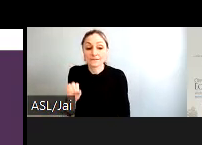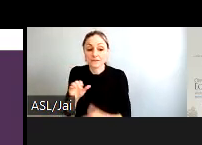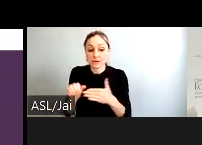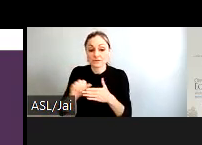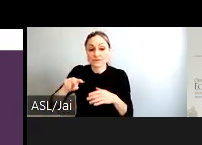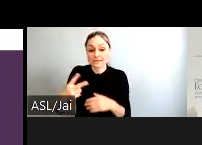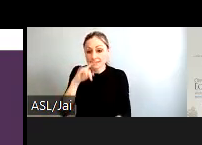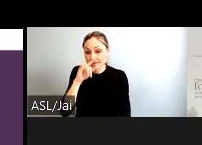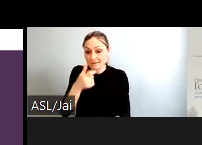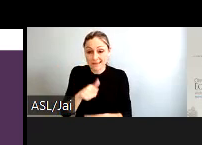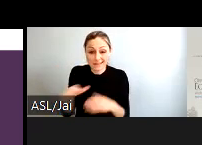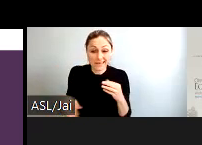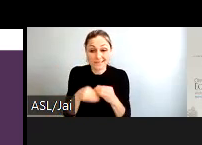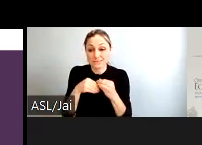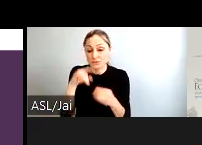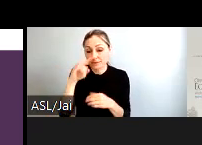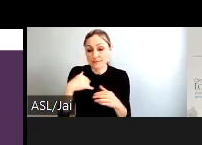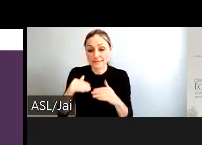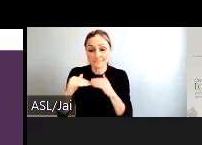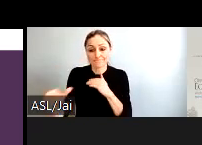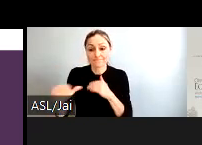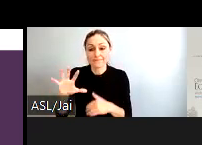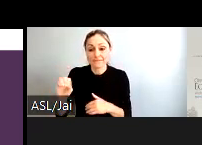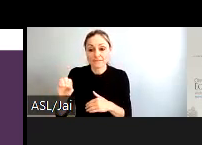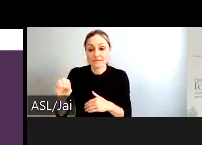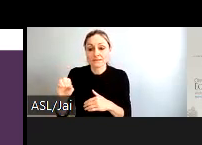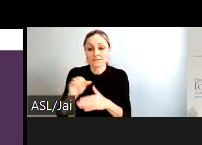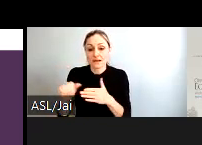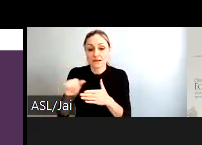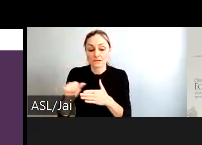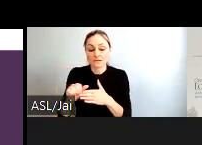additional children have a flat rate of $50 per day, and $50 for the third child for $200 total.